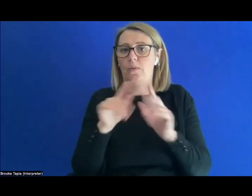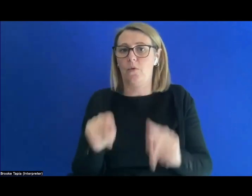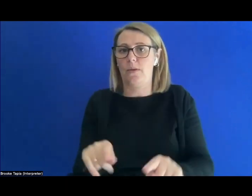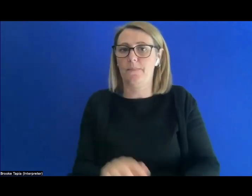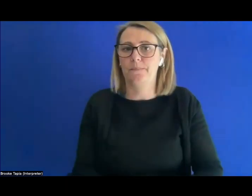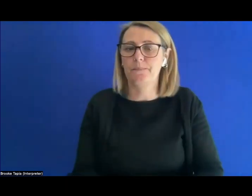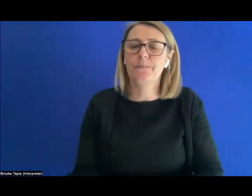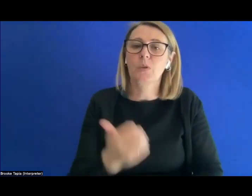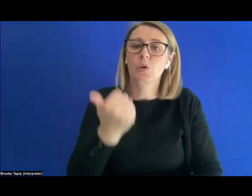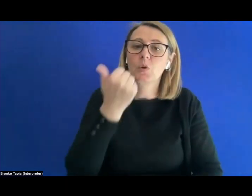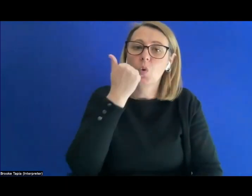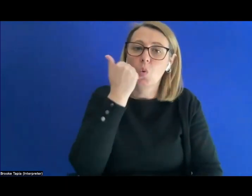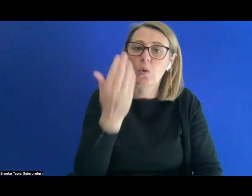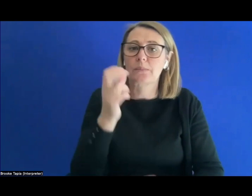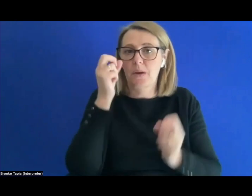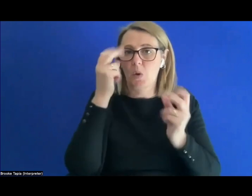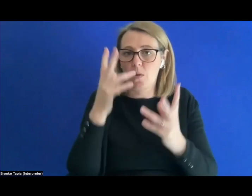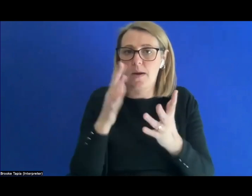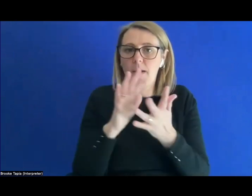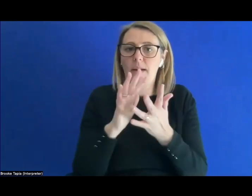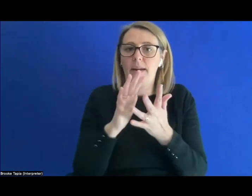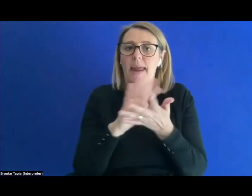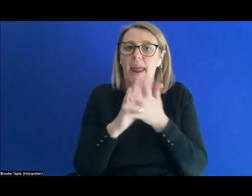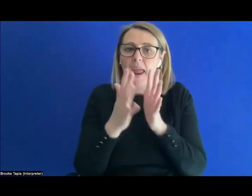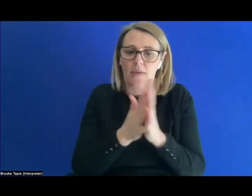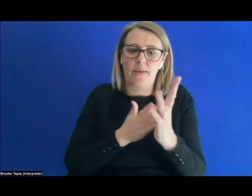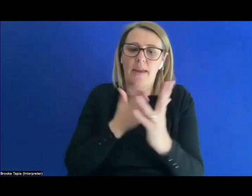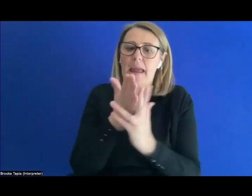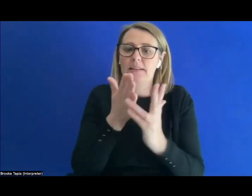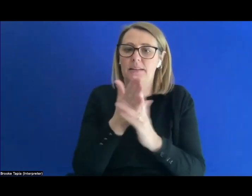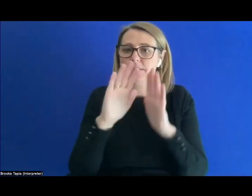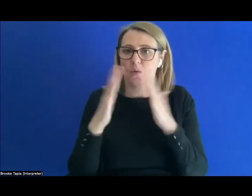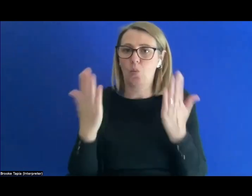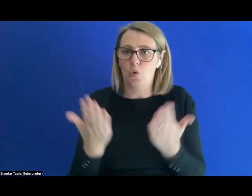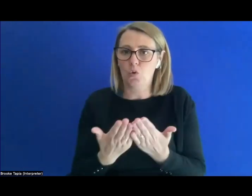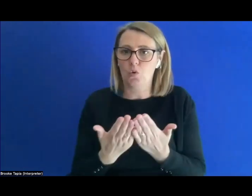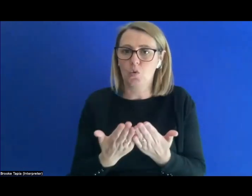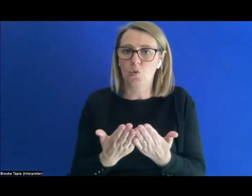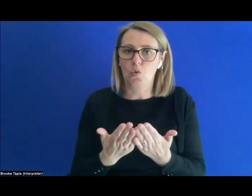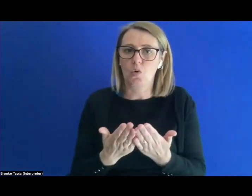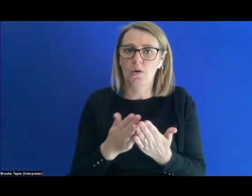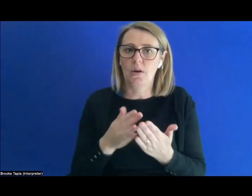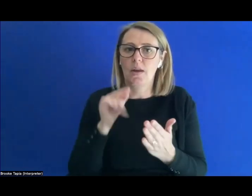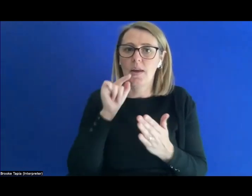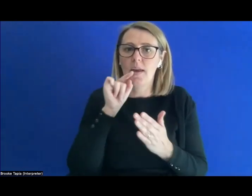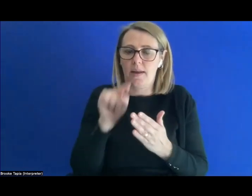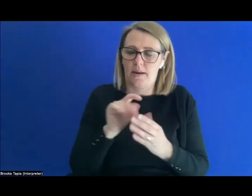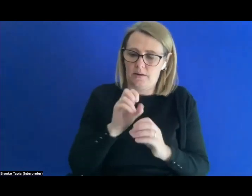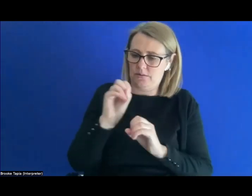being aware of the way that they’re accessing the world and feeding the information or the